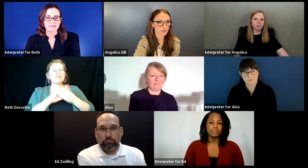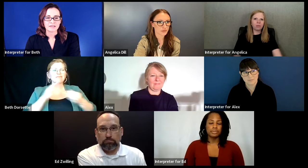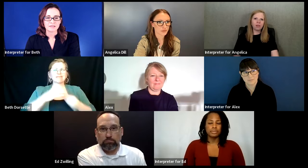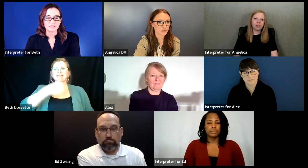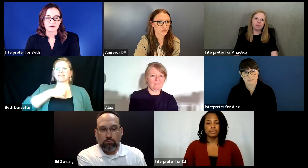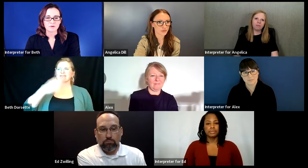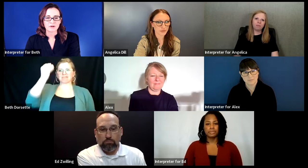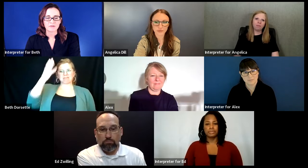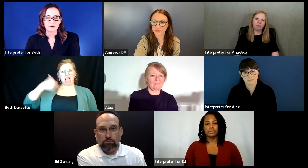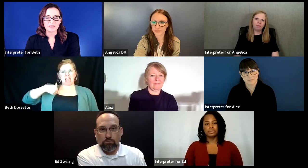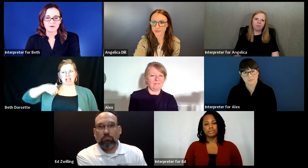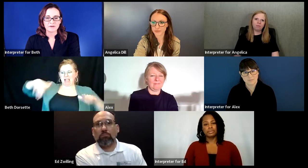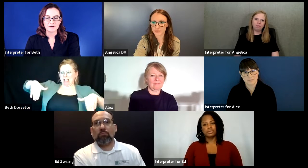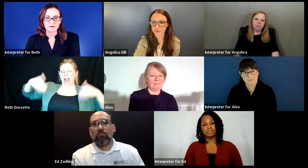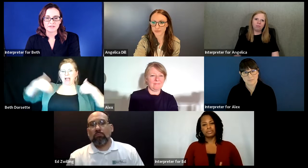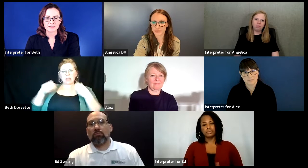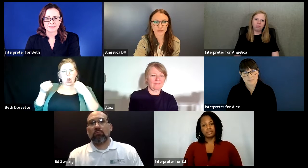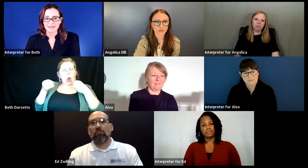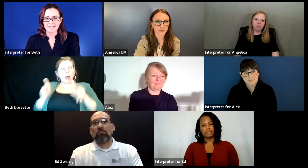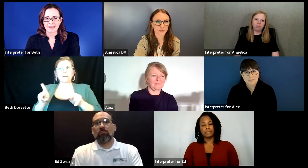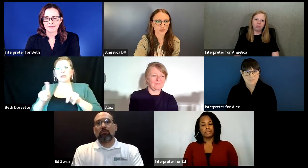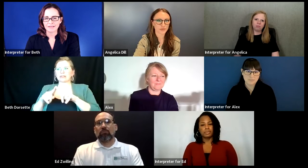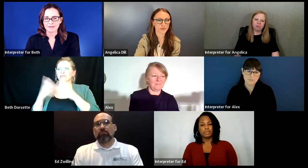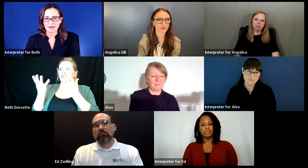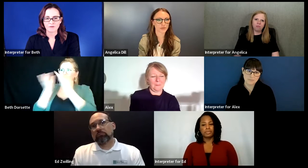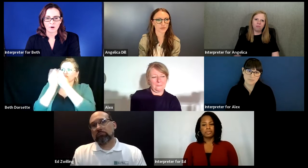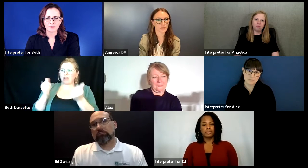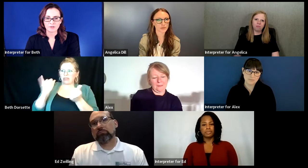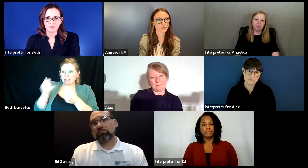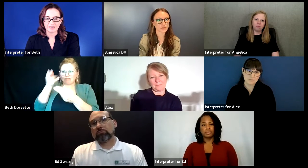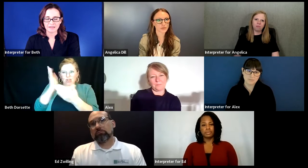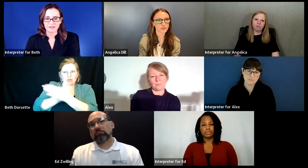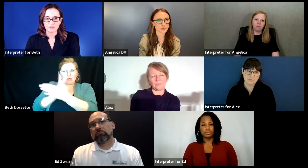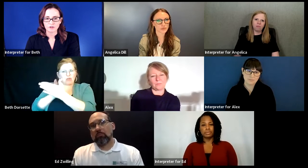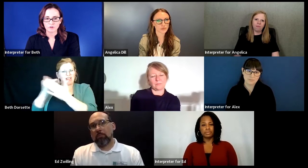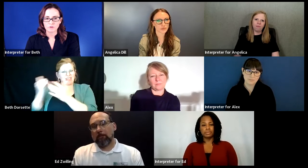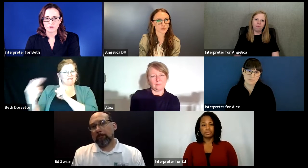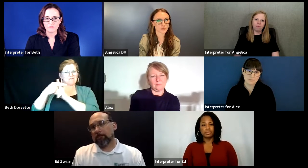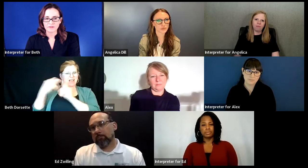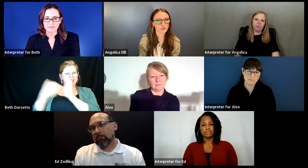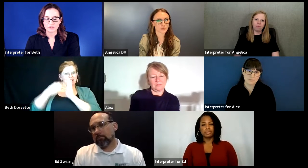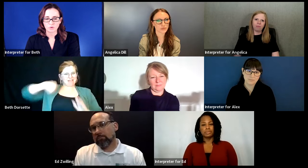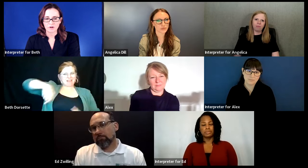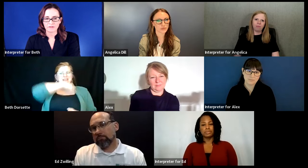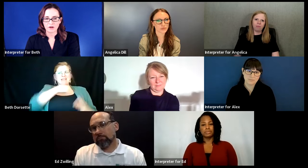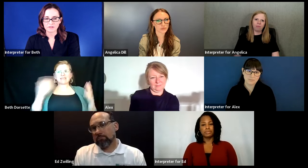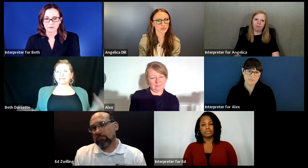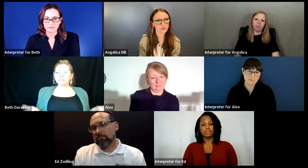And so those that were interviewed said that they did not have the opportunity to resolve this short of a lawsuit.